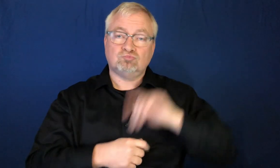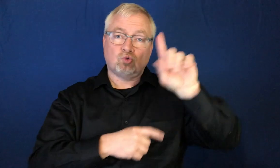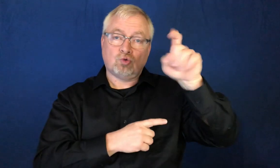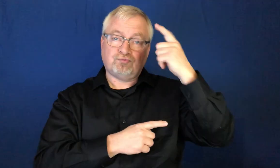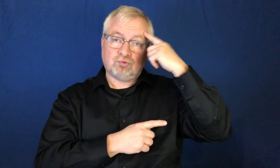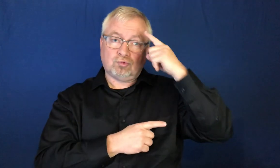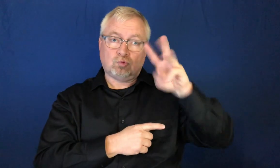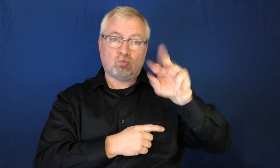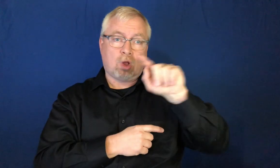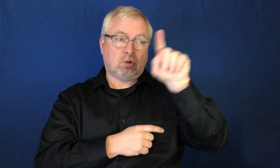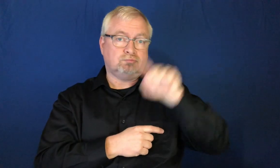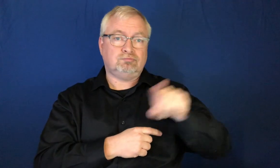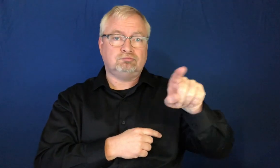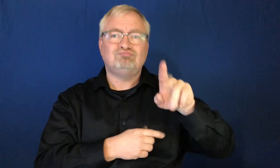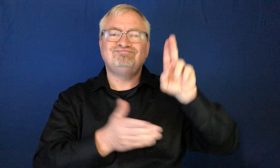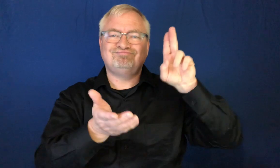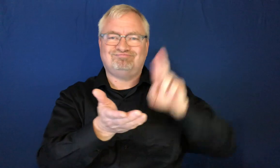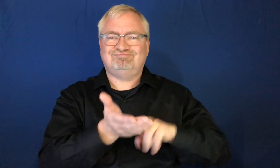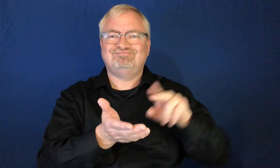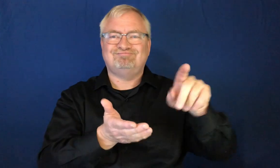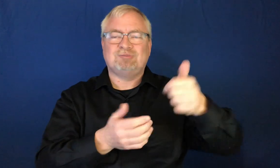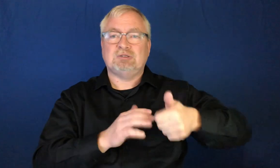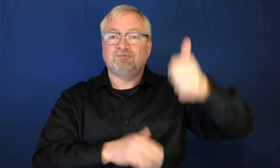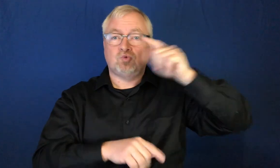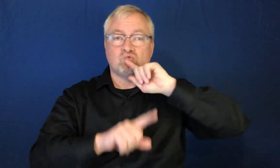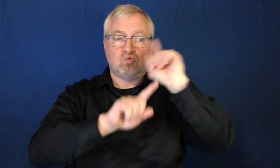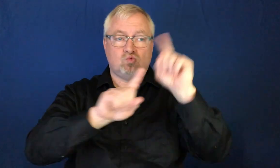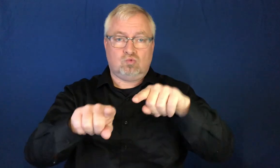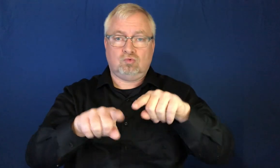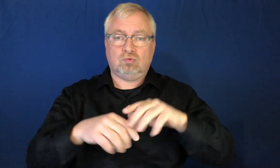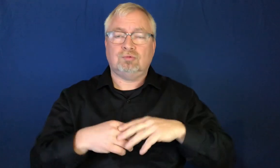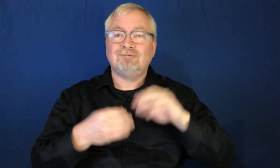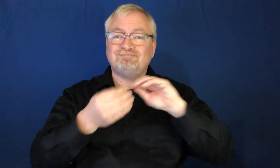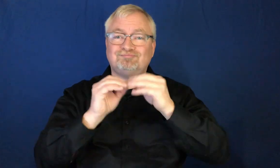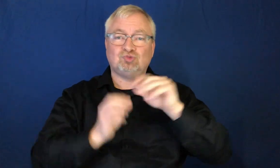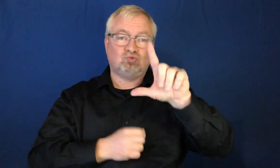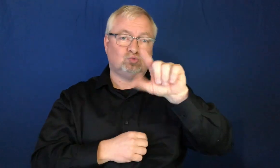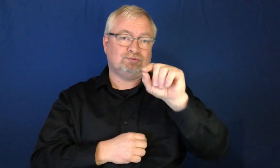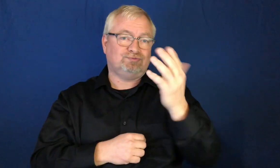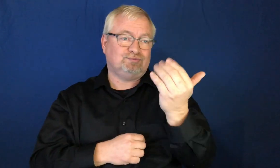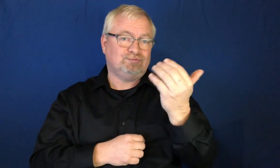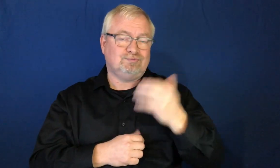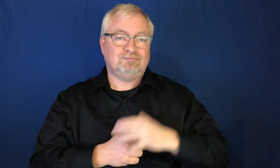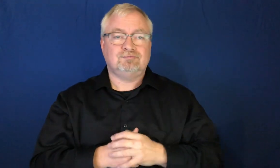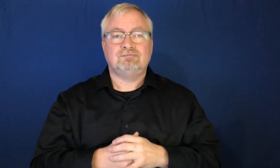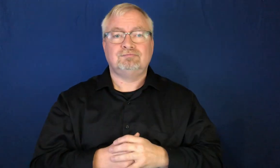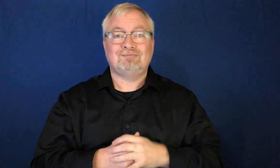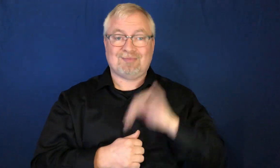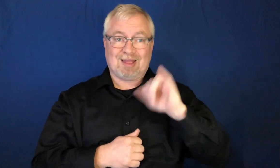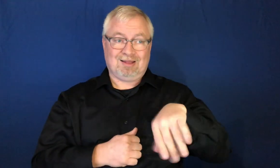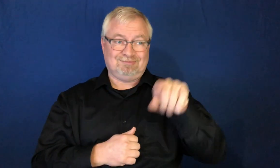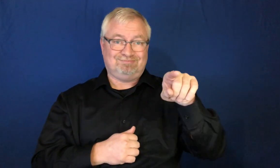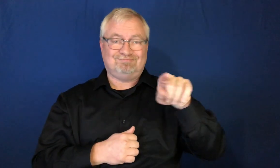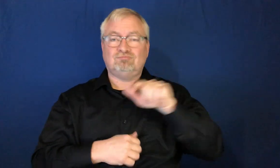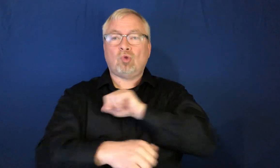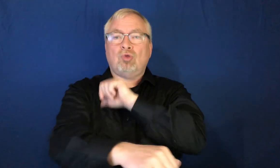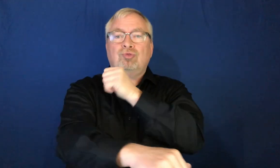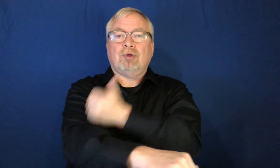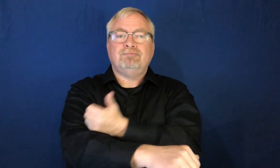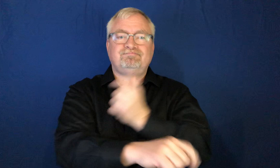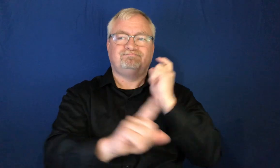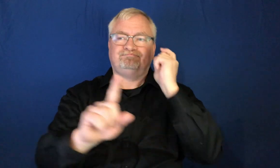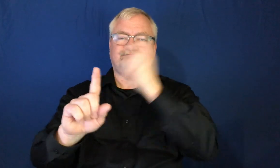Governor Walz signed Executive Order 20-15 to authorize